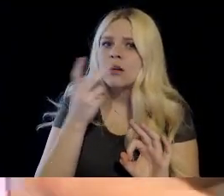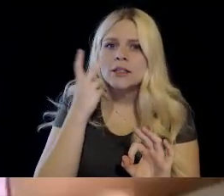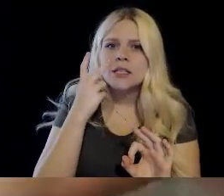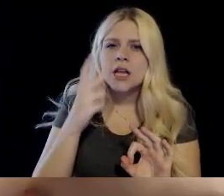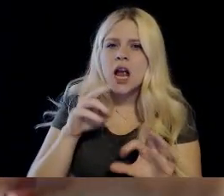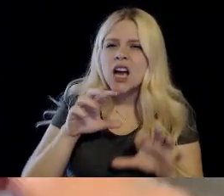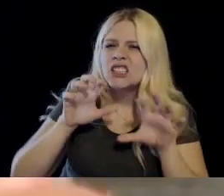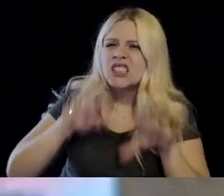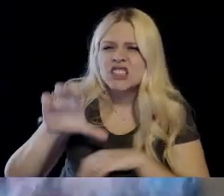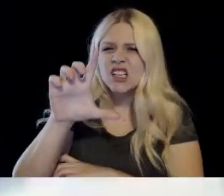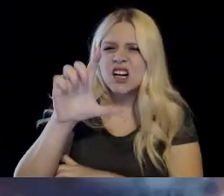Staff: Yes. Perfect little claws.